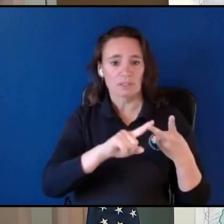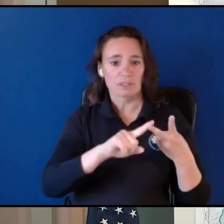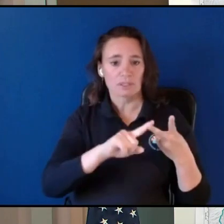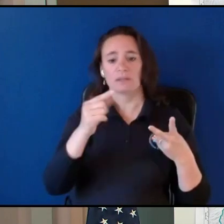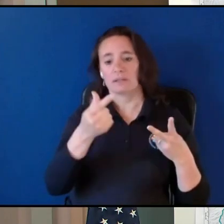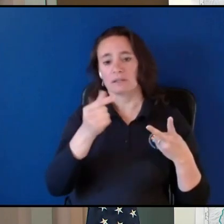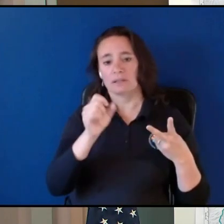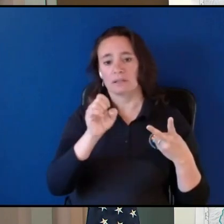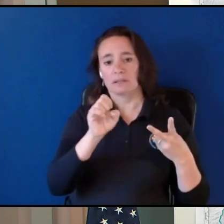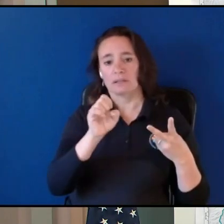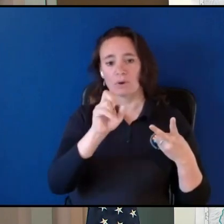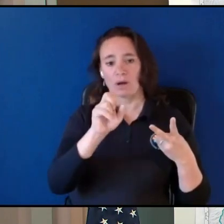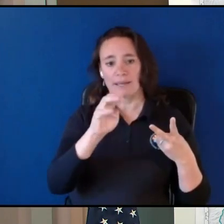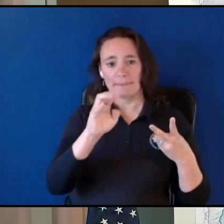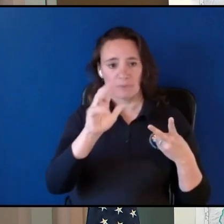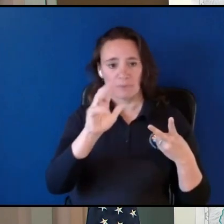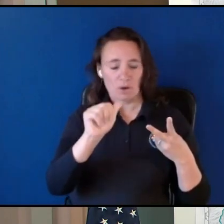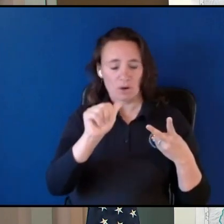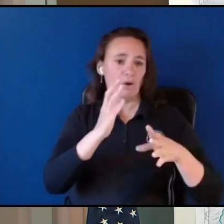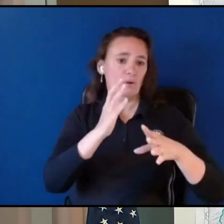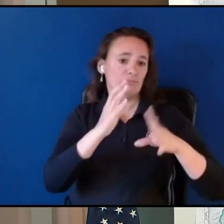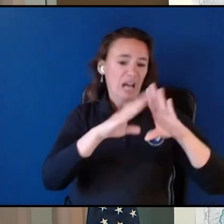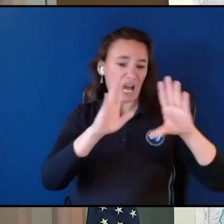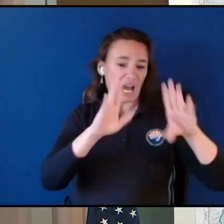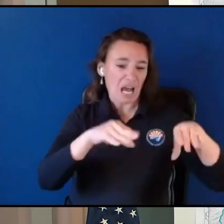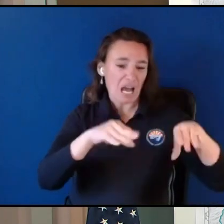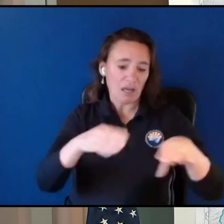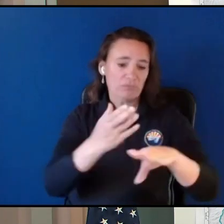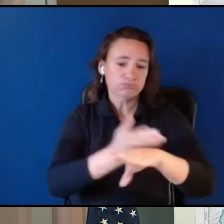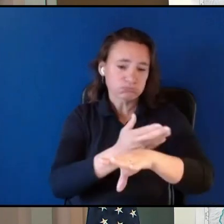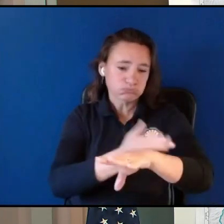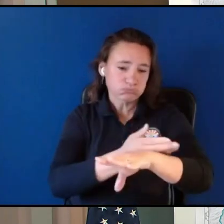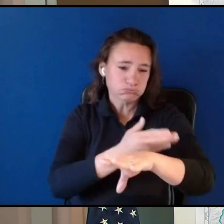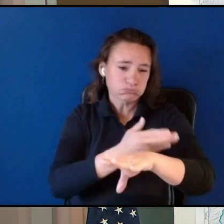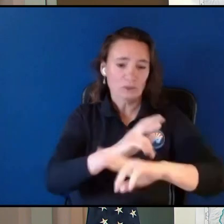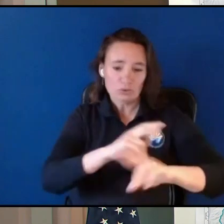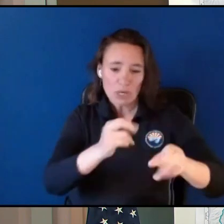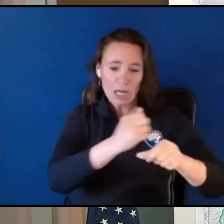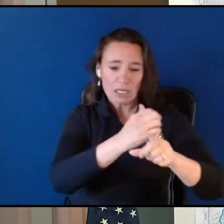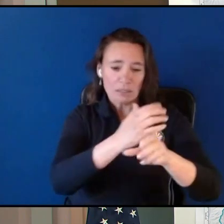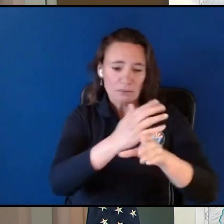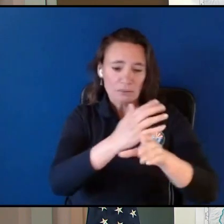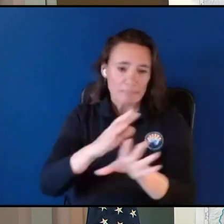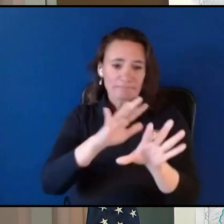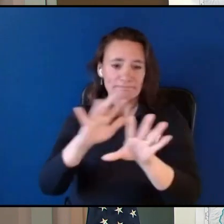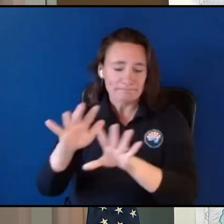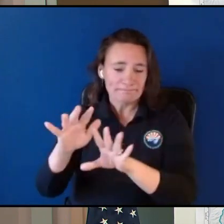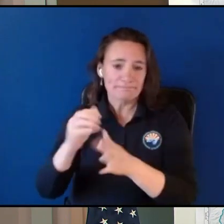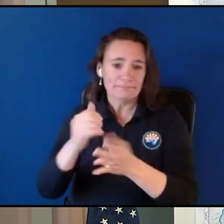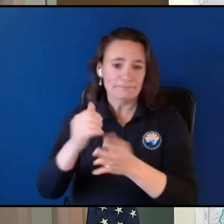and triage all those communities which has been great. As I as I alluded to yesterday, we got bolstered with a lot